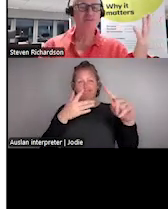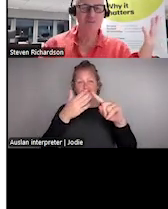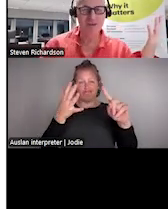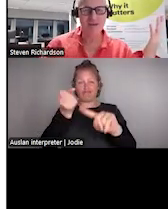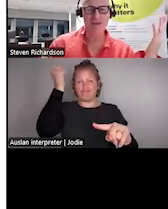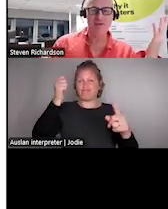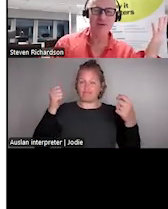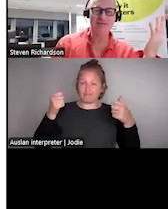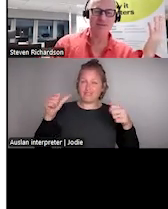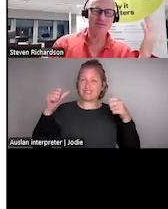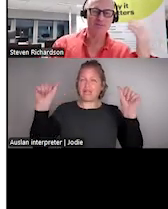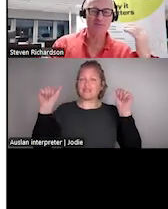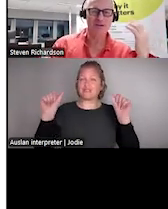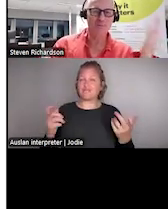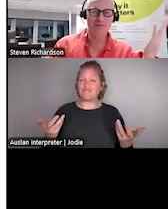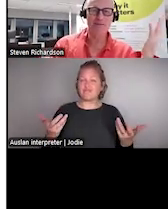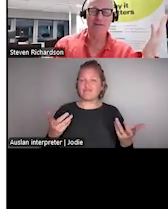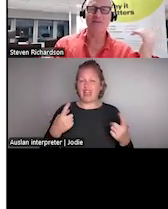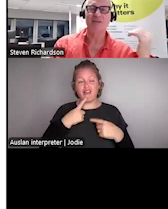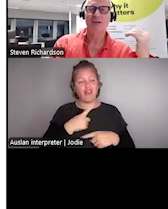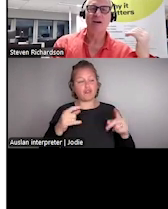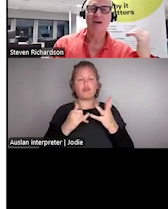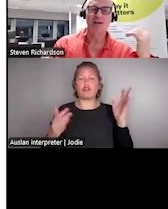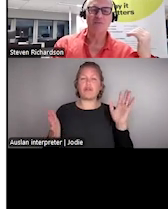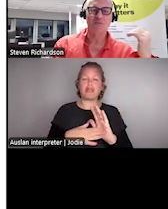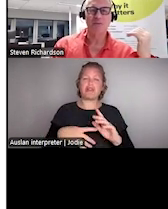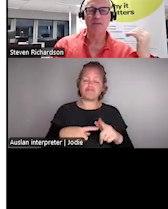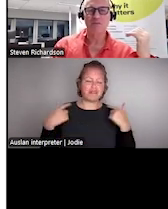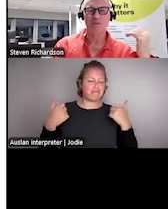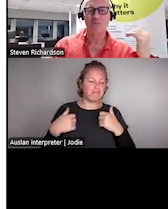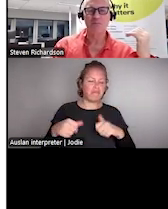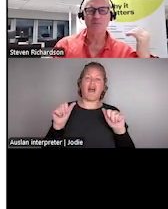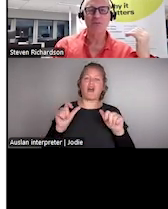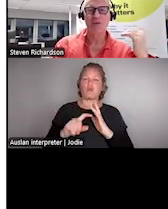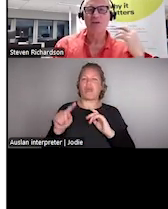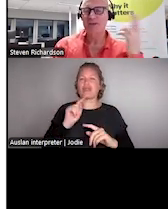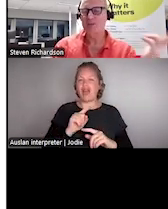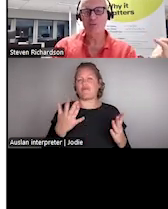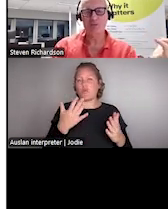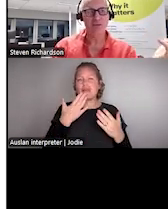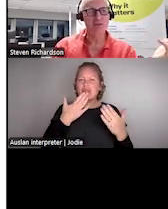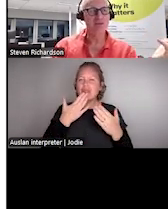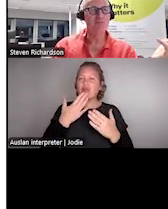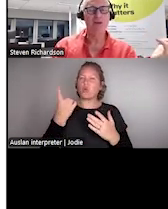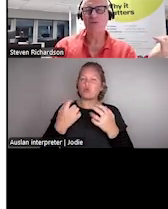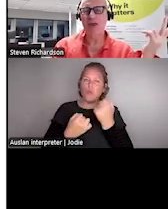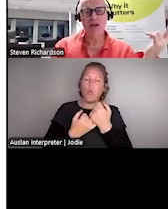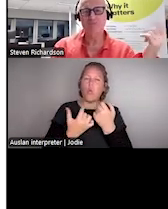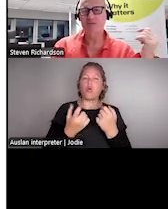need to give thanks on social media saying "We did it." Send personalised emails out,